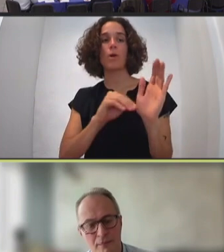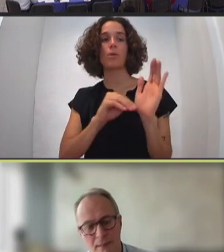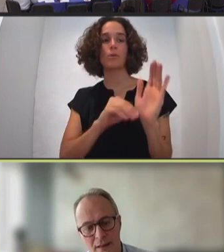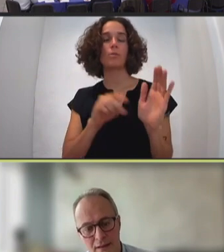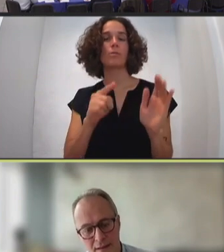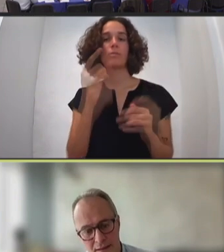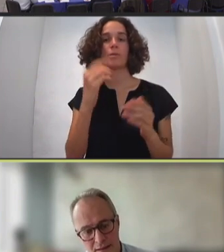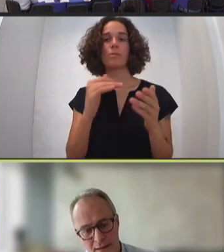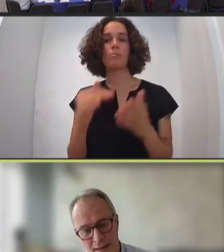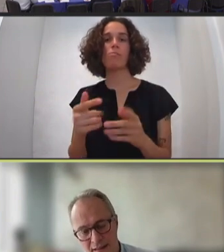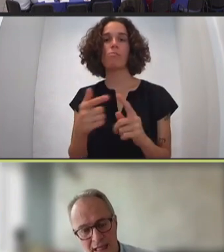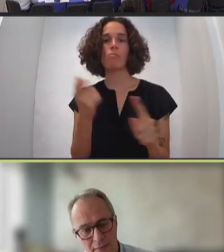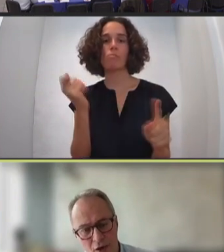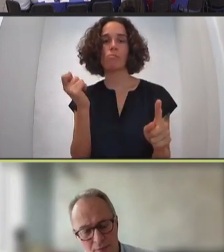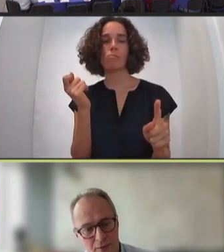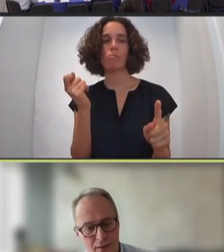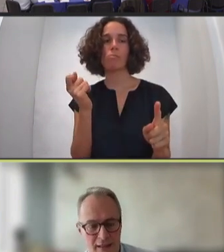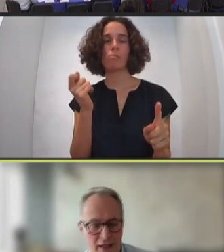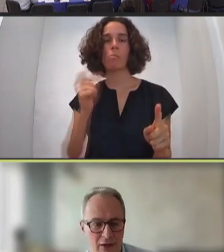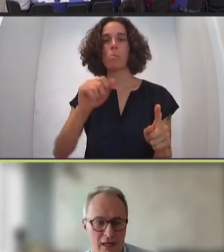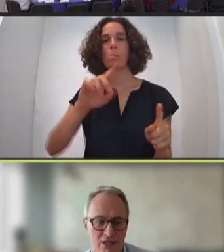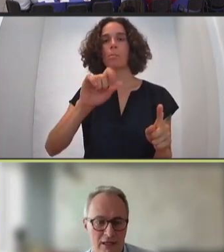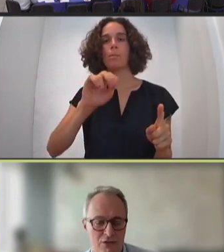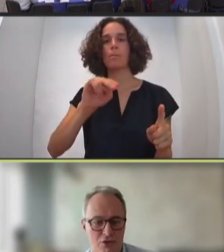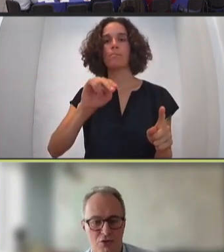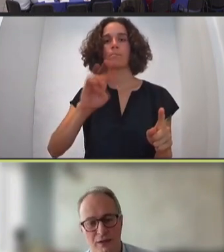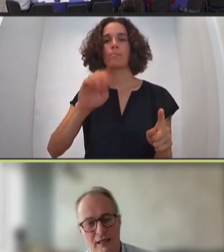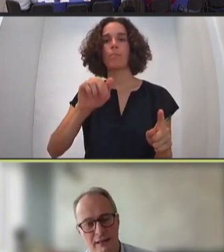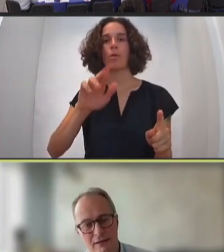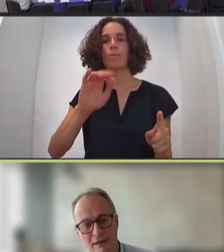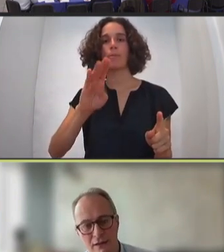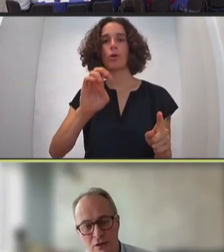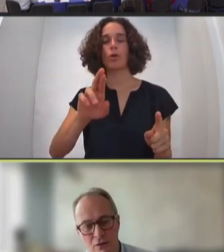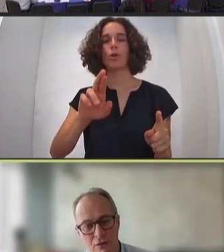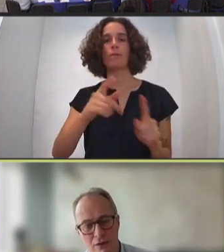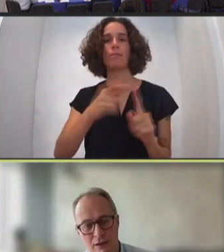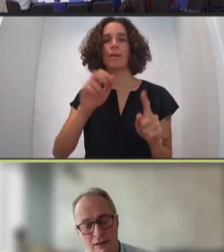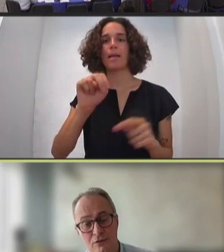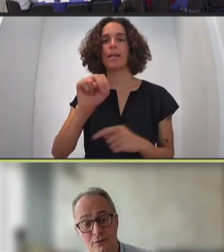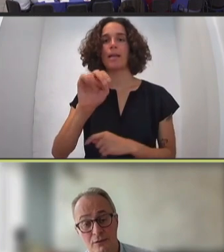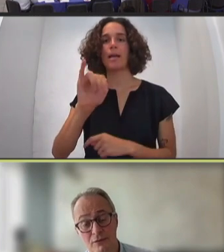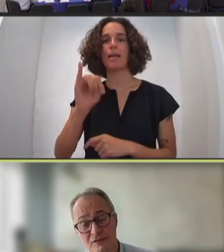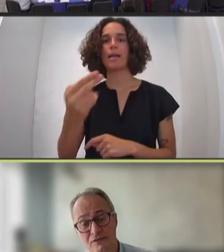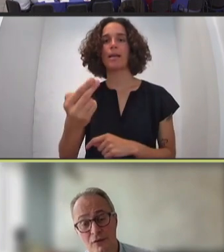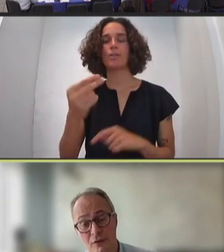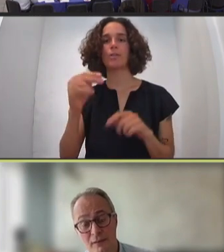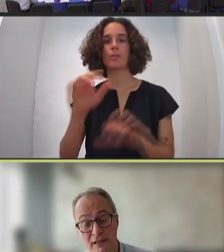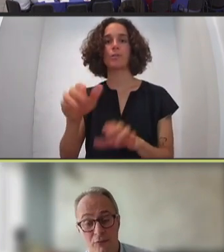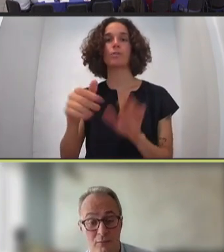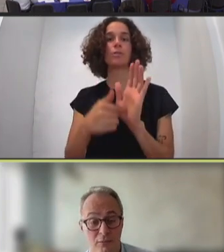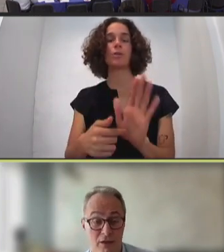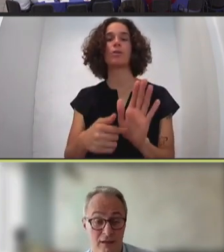from Dan Barber at NIH actually showing that, you know, tuberculosis following PD-1 blockade